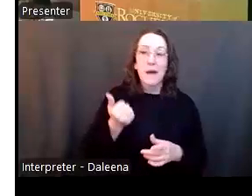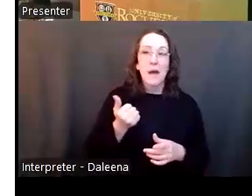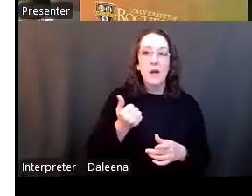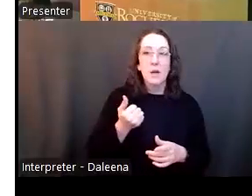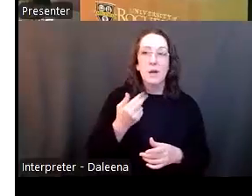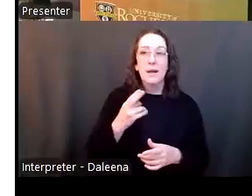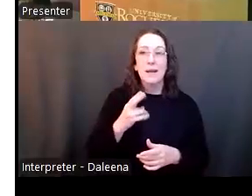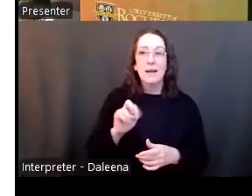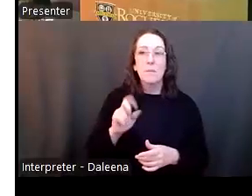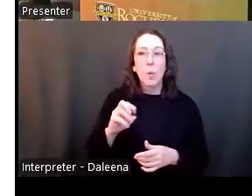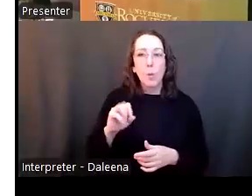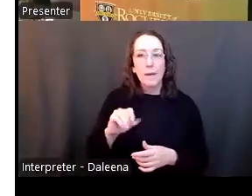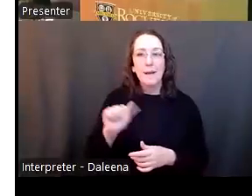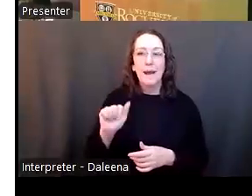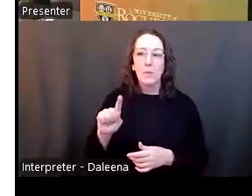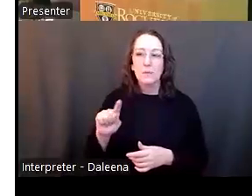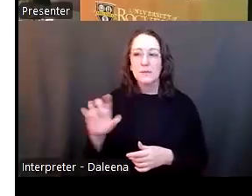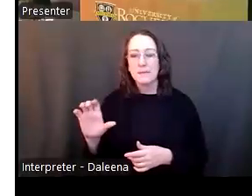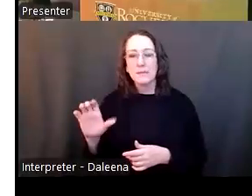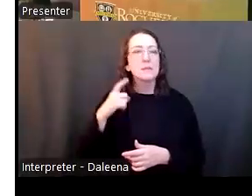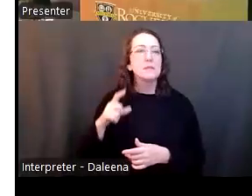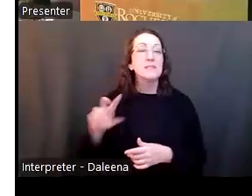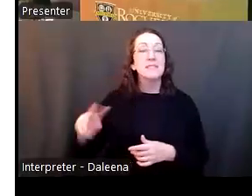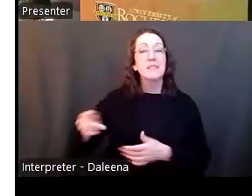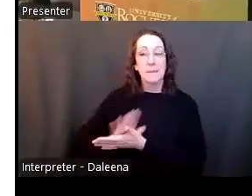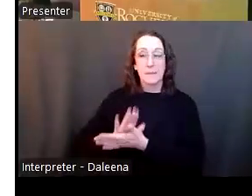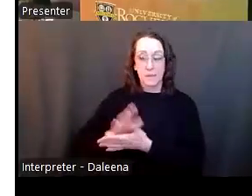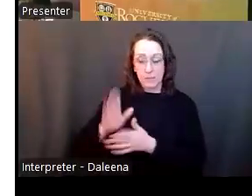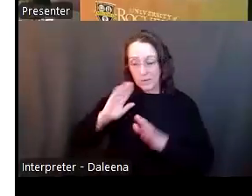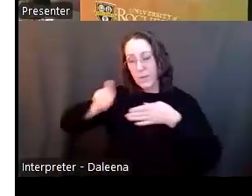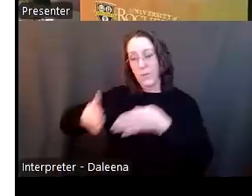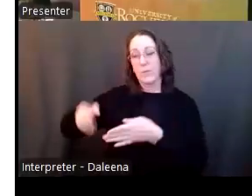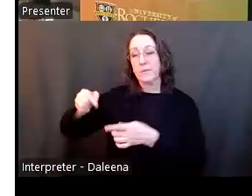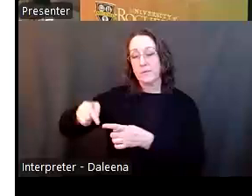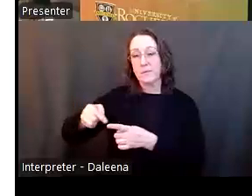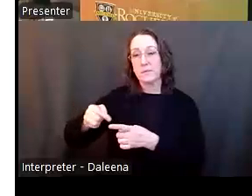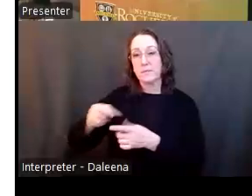things like that um we have a second paper that was focused on the outpatient setting um so the